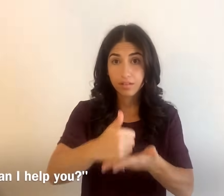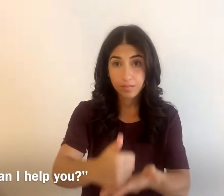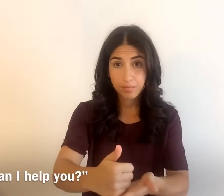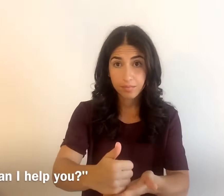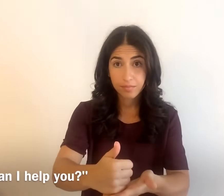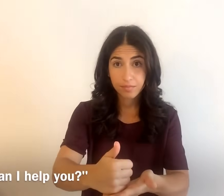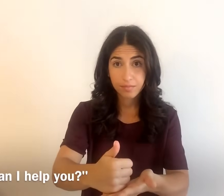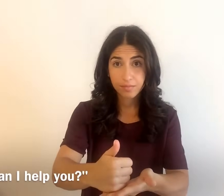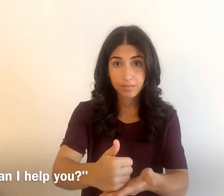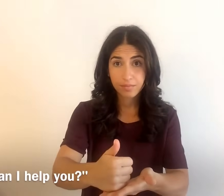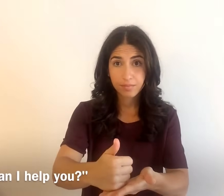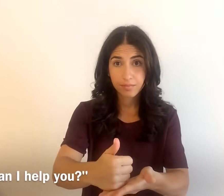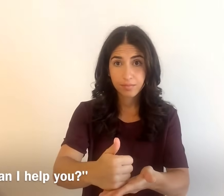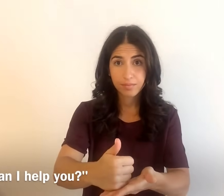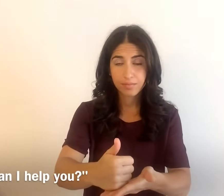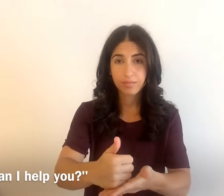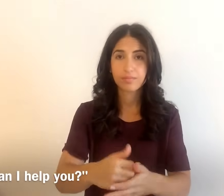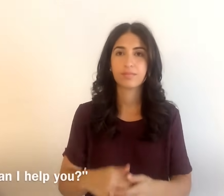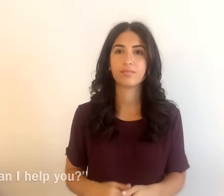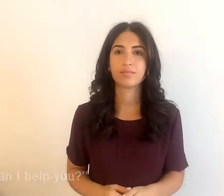May I help you?